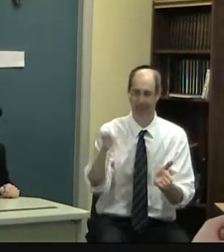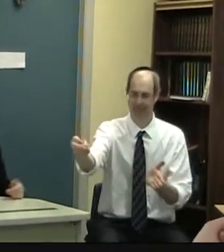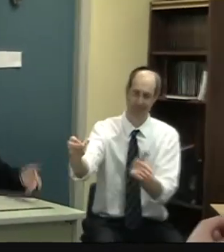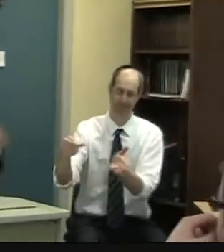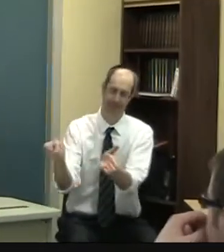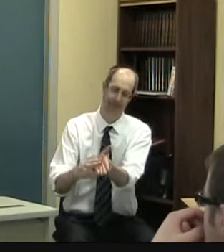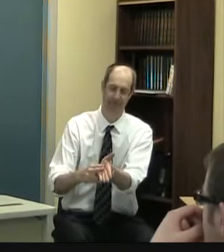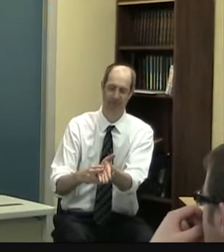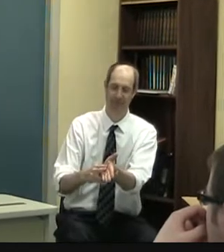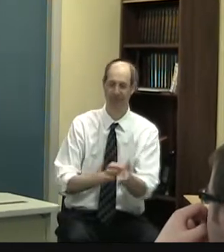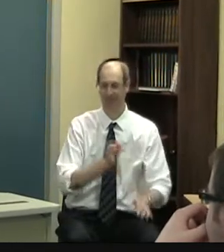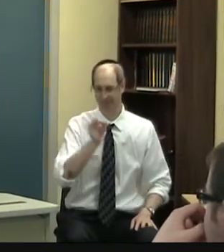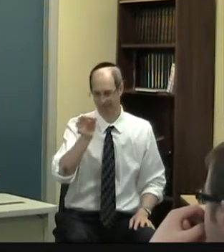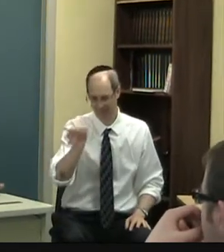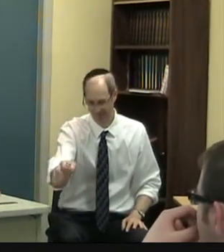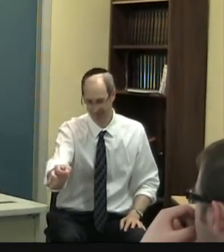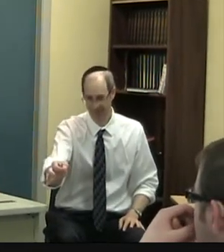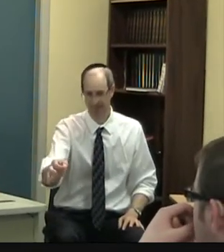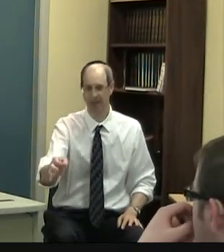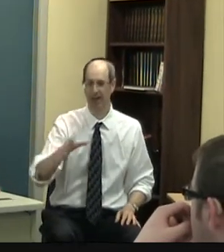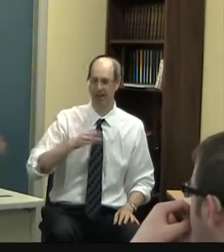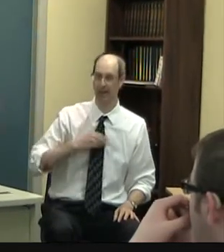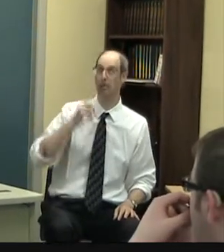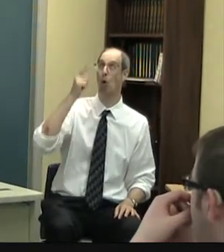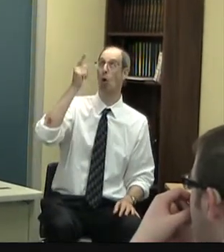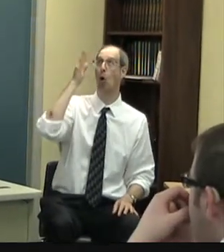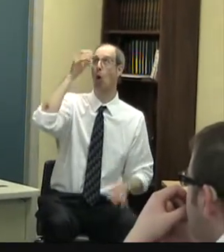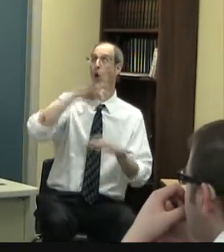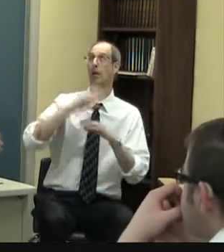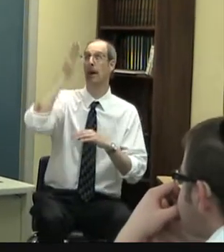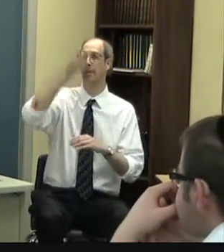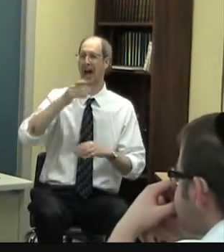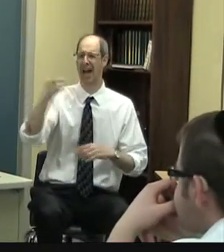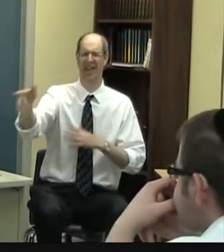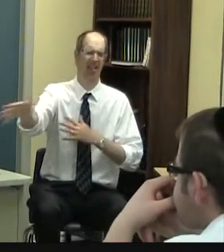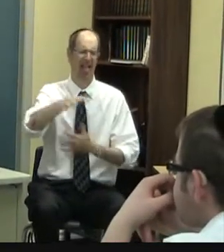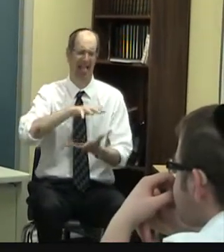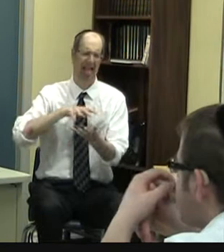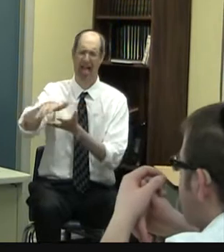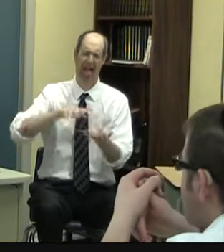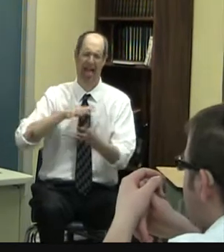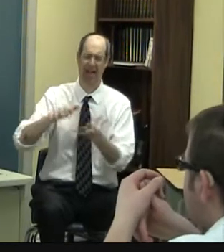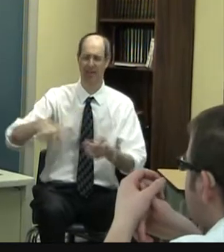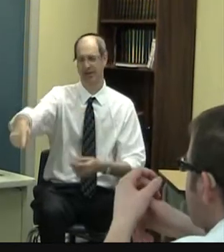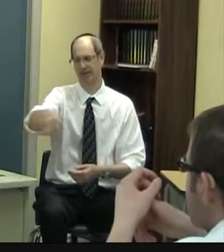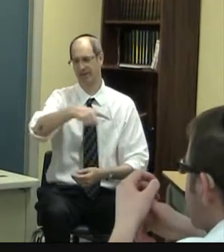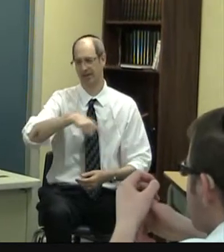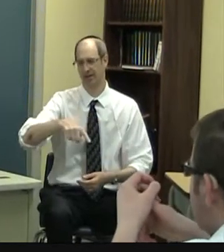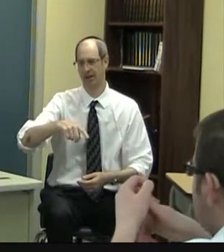He gives him two ruble he gets a salem harbor and the businessman are laughing and laughing and lat But these are well-to-do